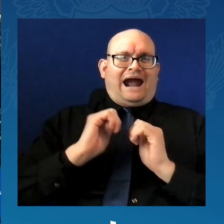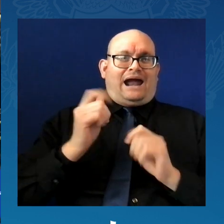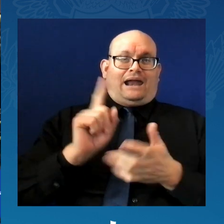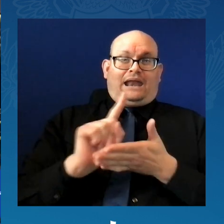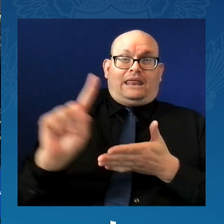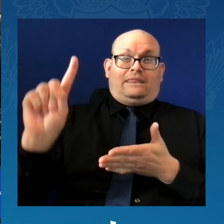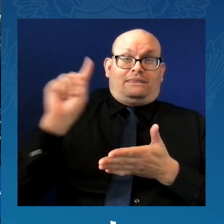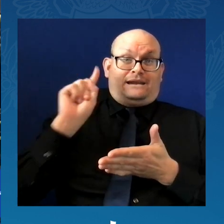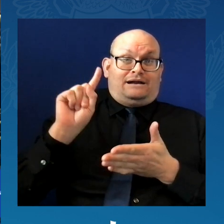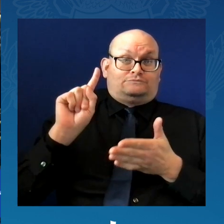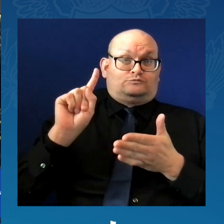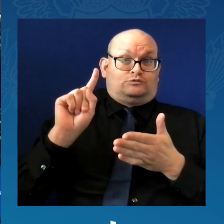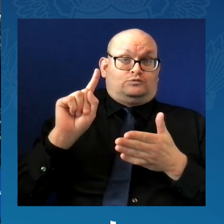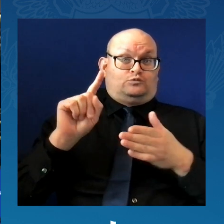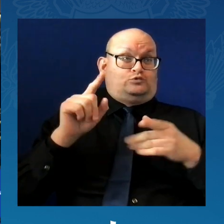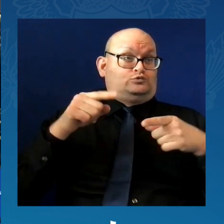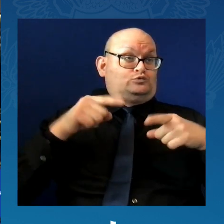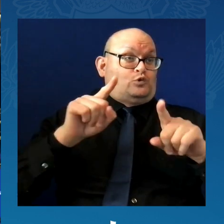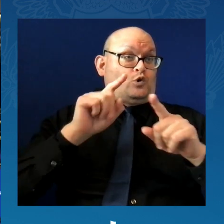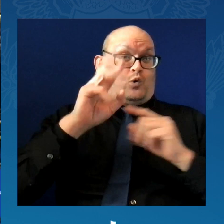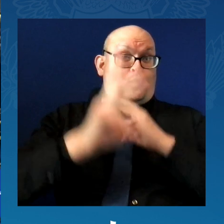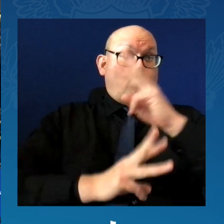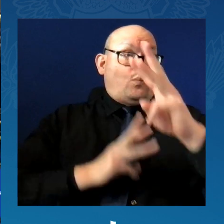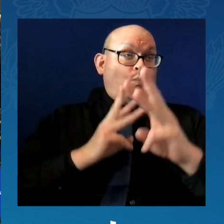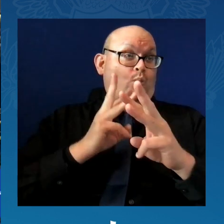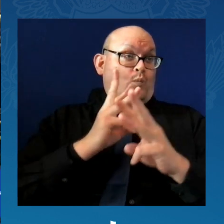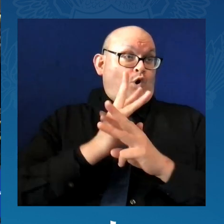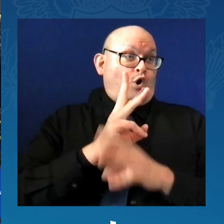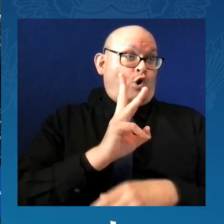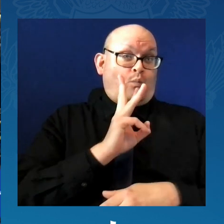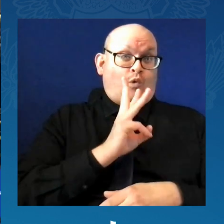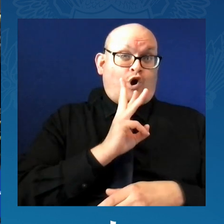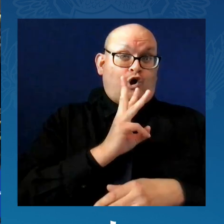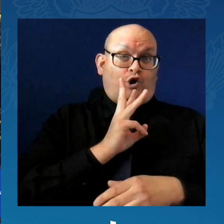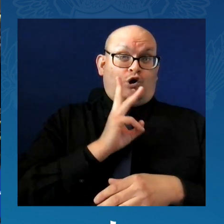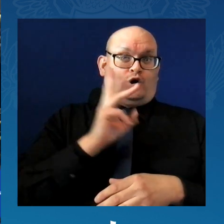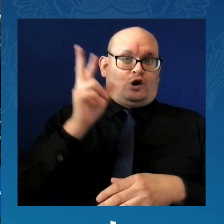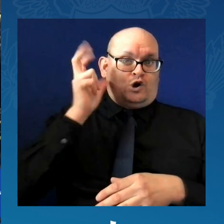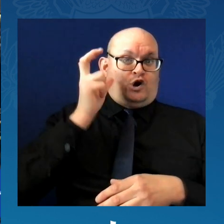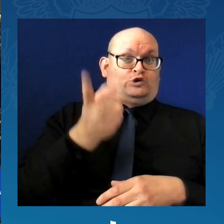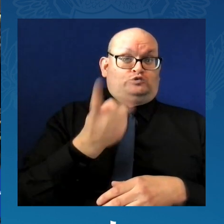we heard from two farmers, one from Oregon and one from California,